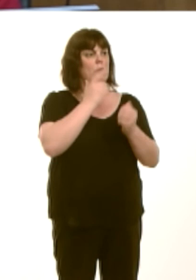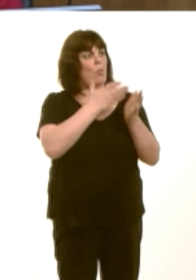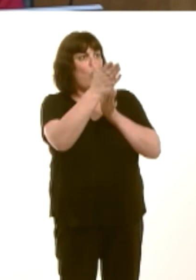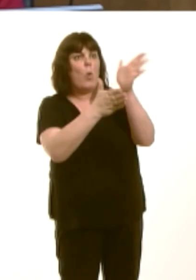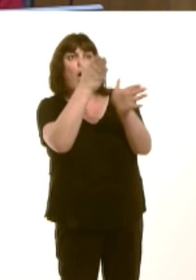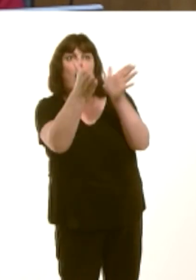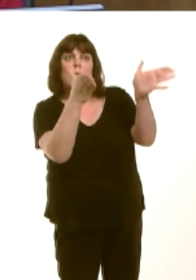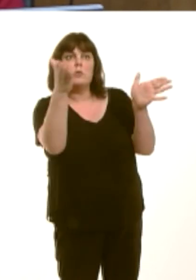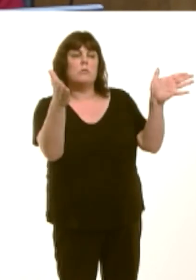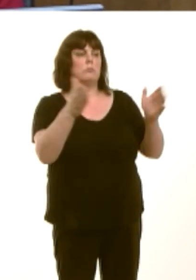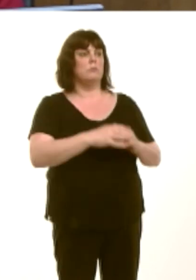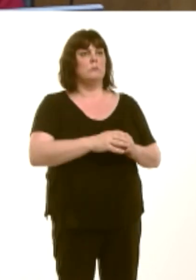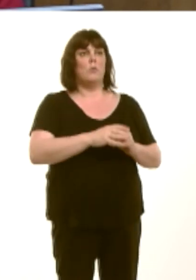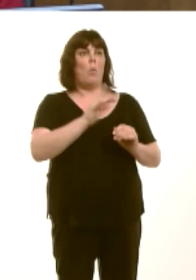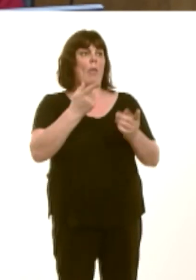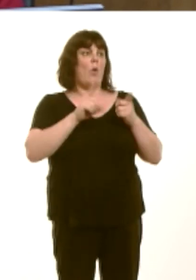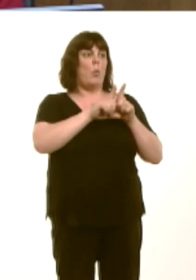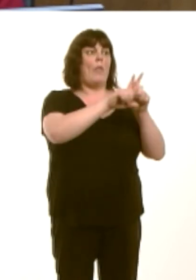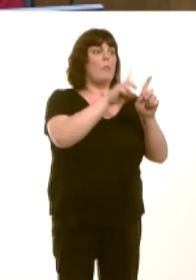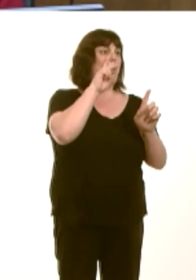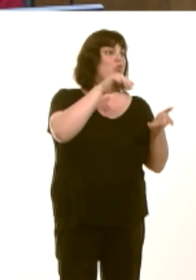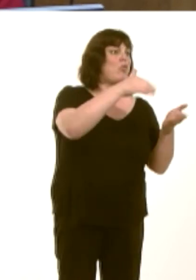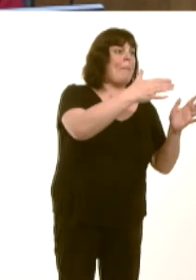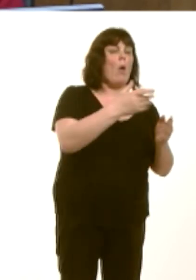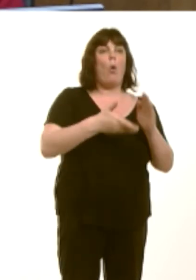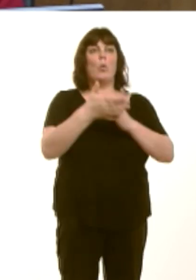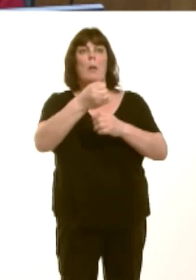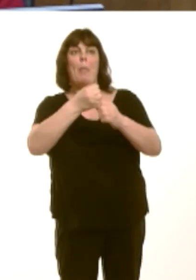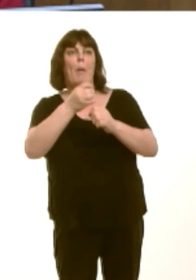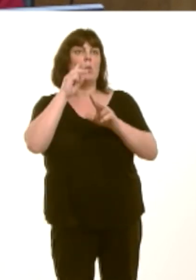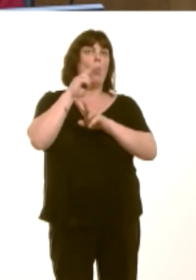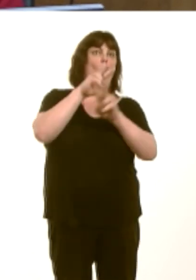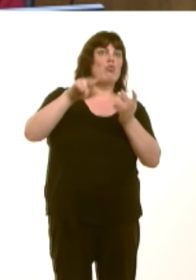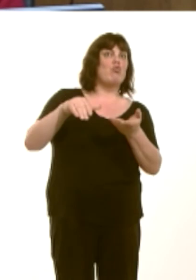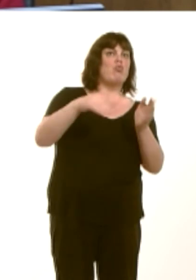is going with them to a game, or going to a pub to watch a game with somebody else,